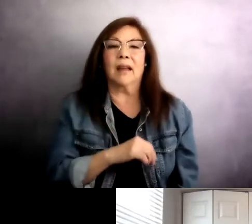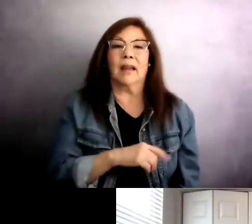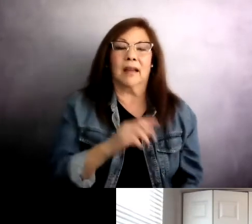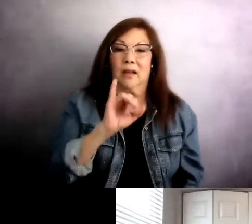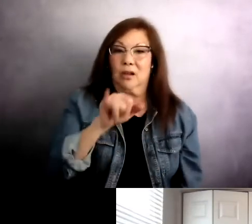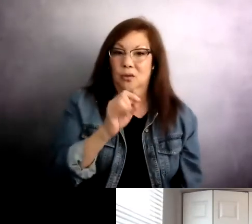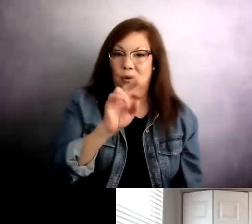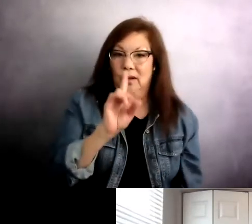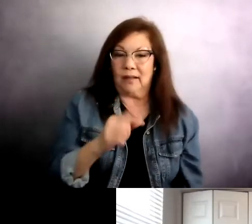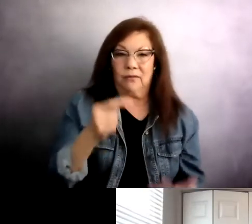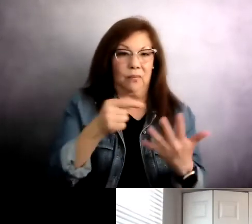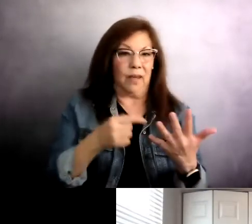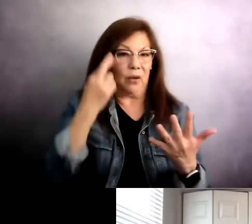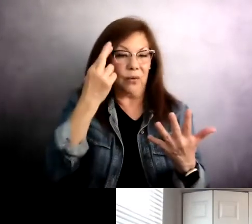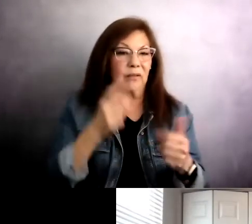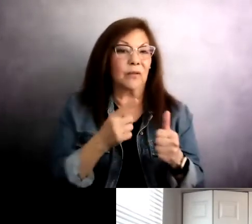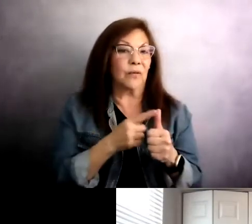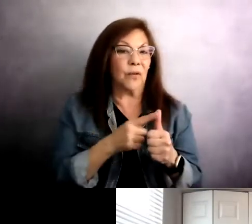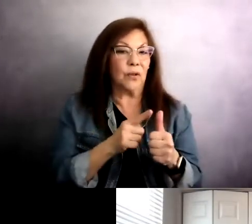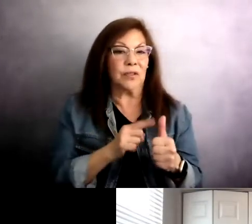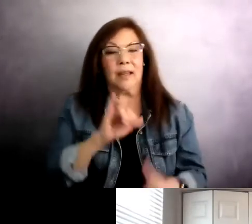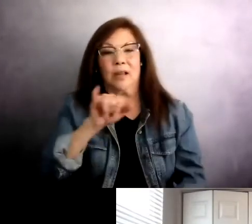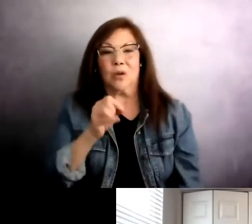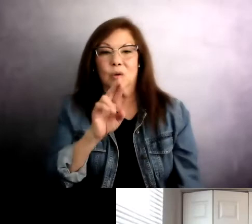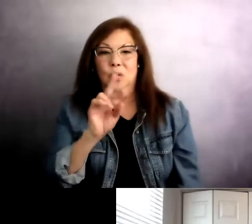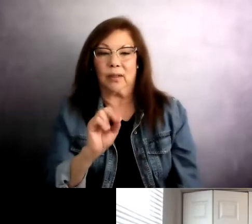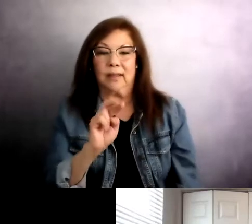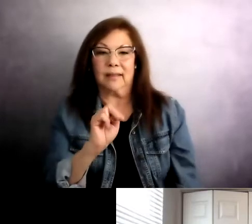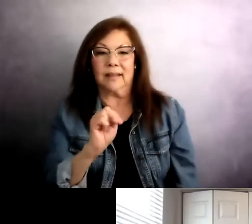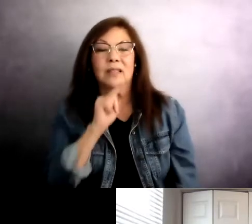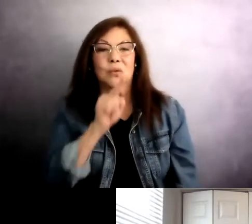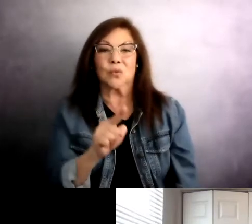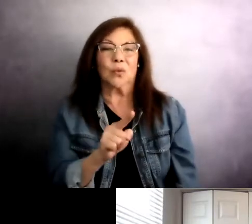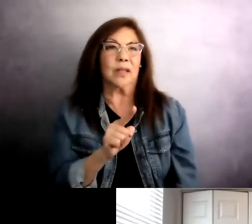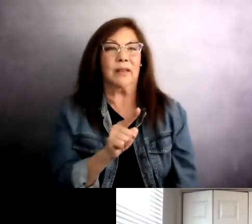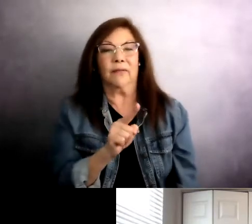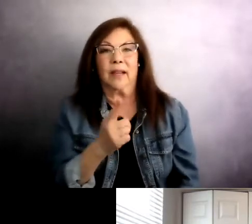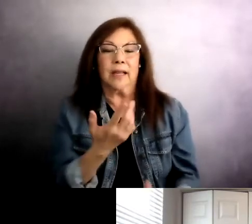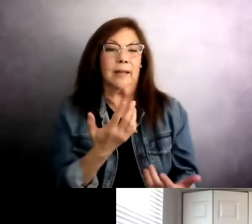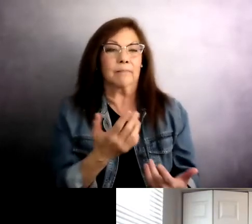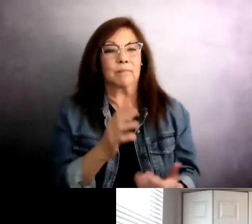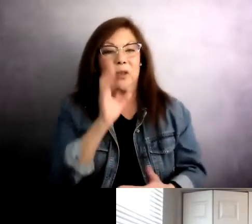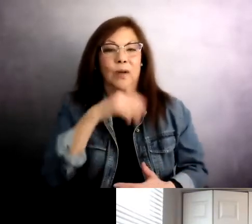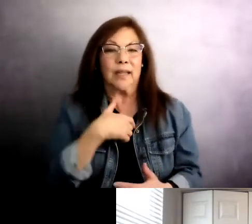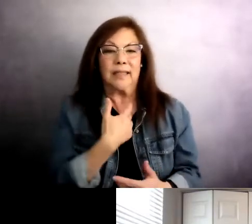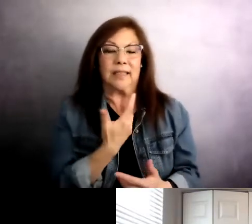First and foremost, it's a baggage industry and canonical things in the text that we not get to see.